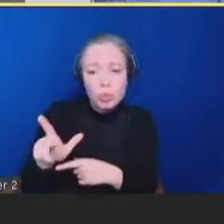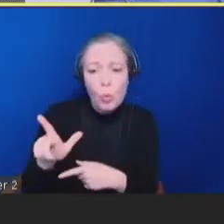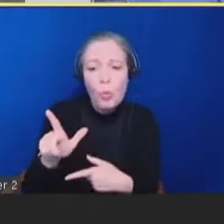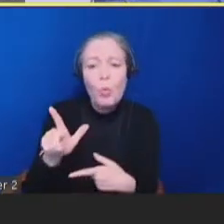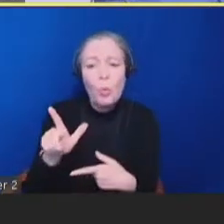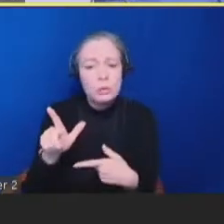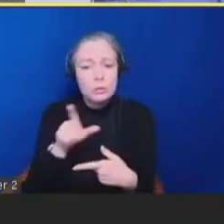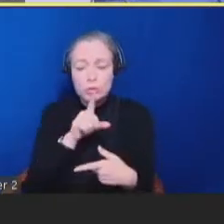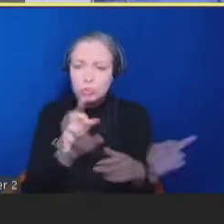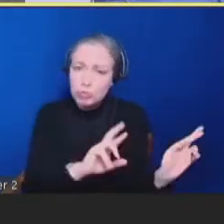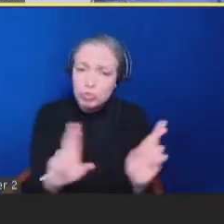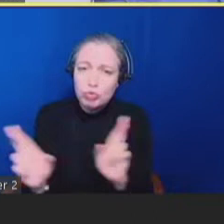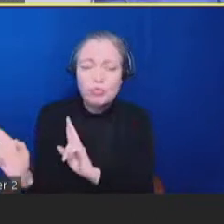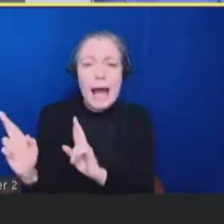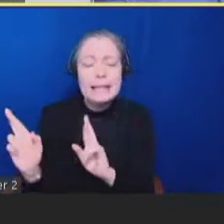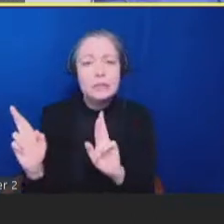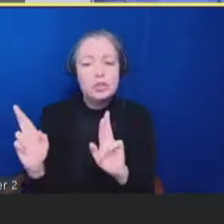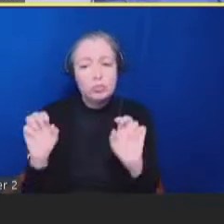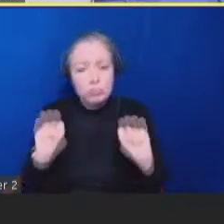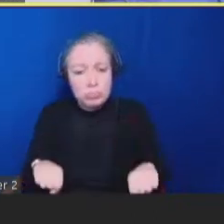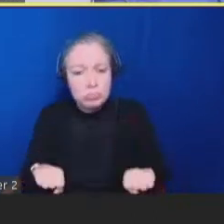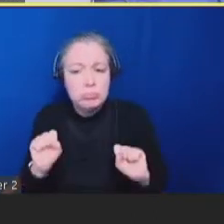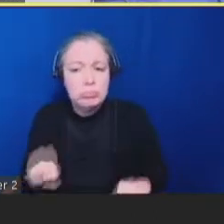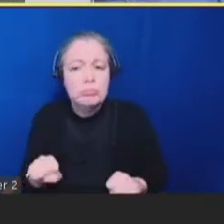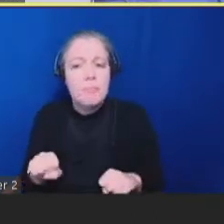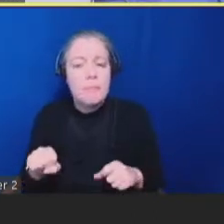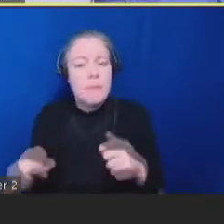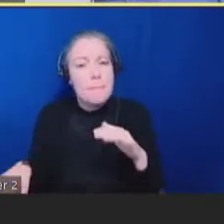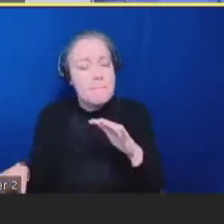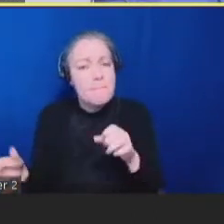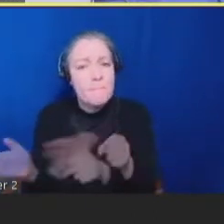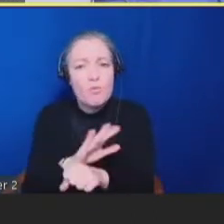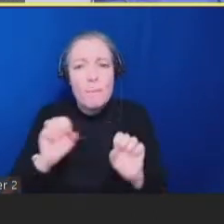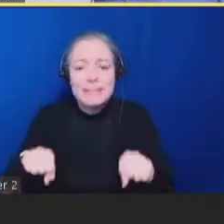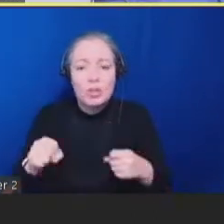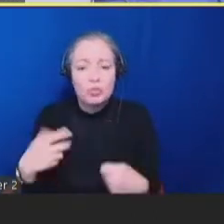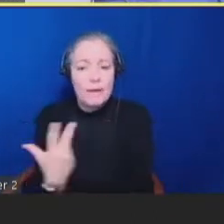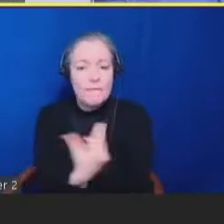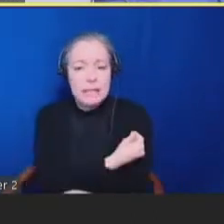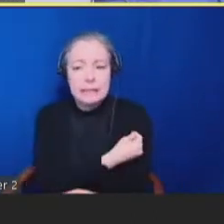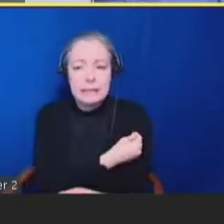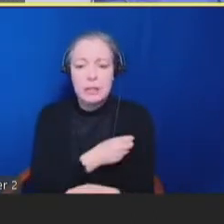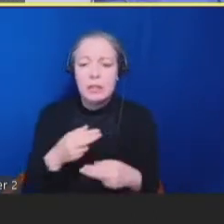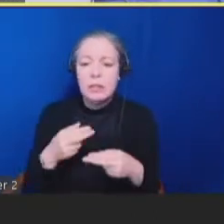Index. The index measures the enabling environment for equitable and sustainable immunization in 30